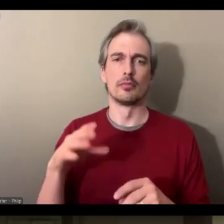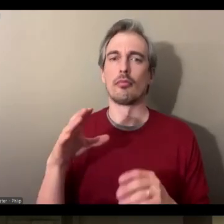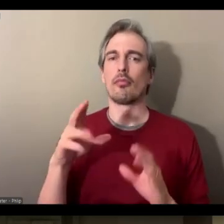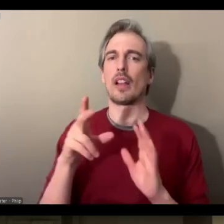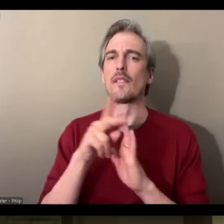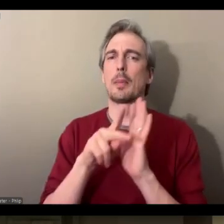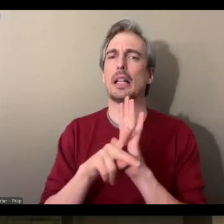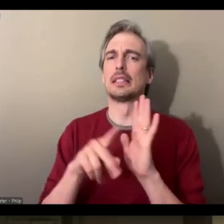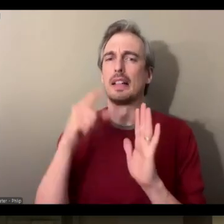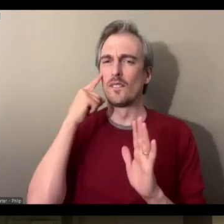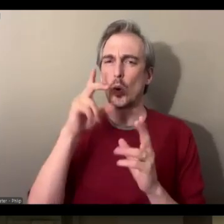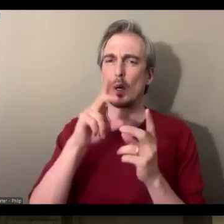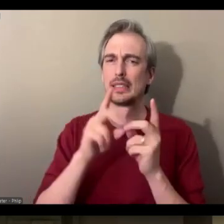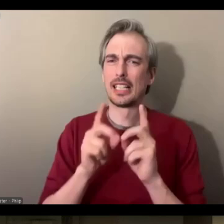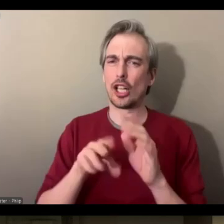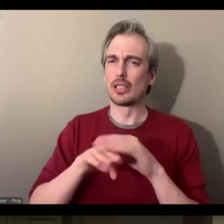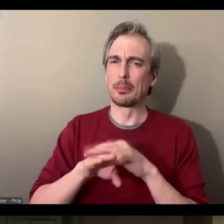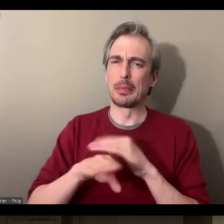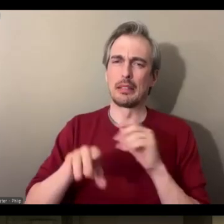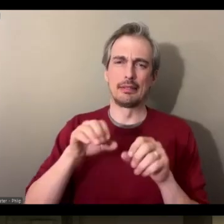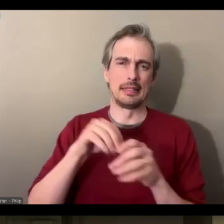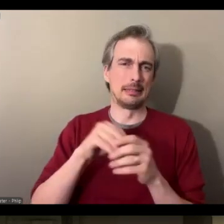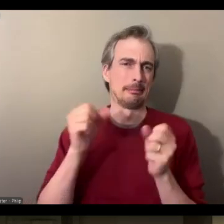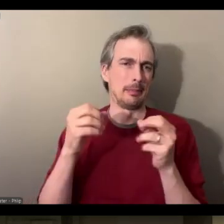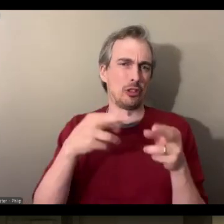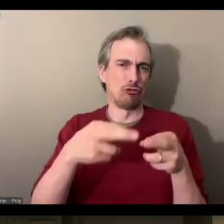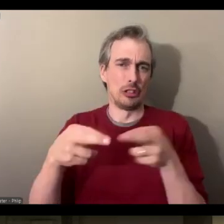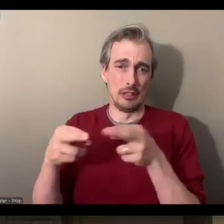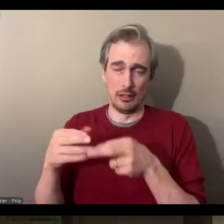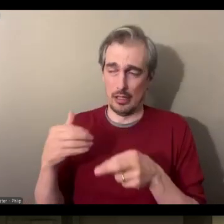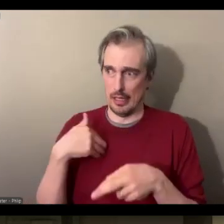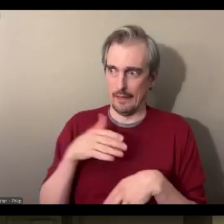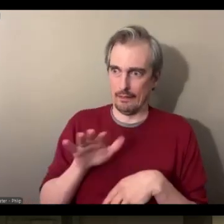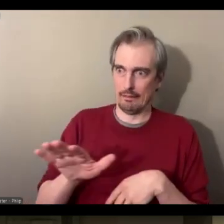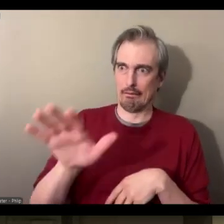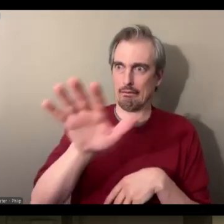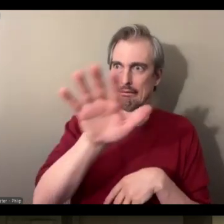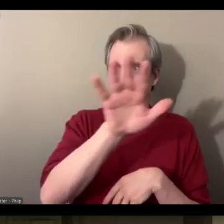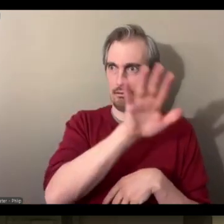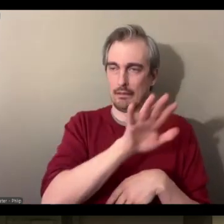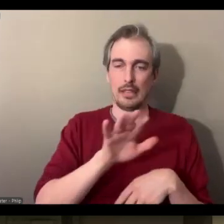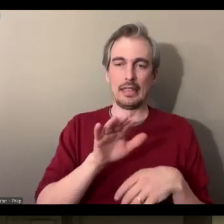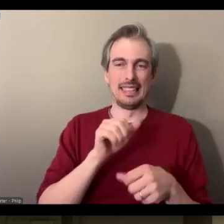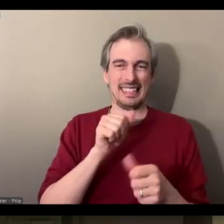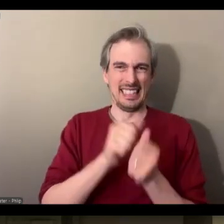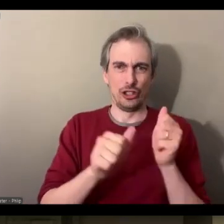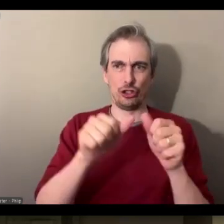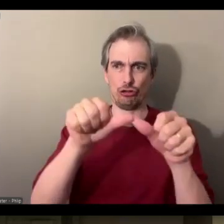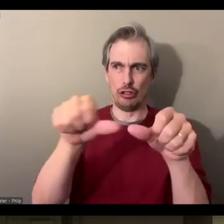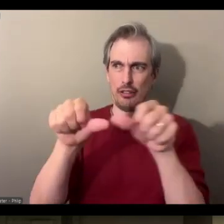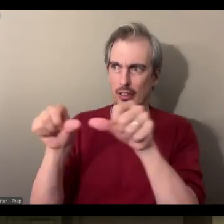Every region has their own boxes. That they need to tick. And if you have to meet requirements in